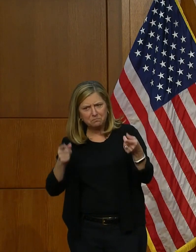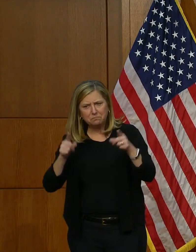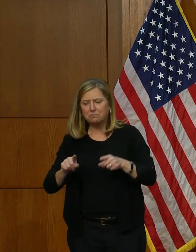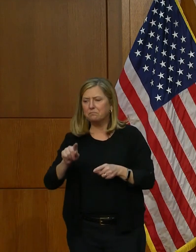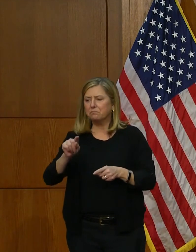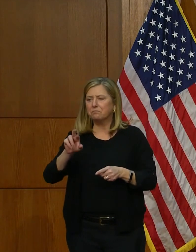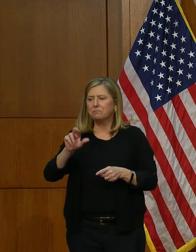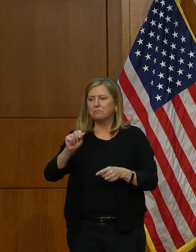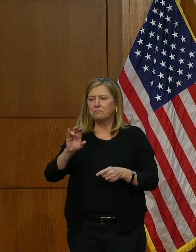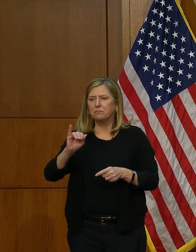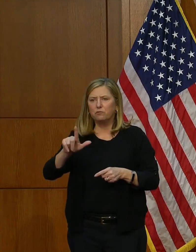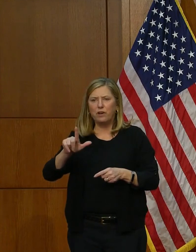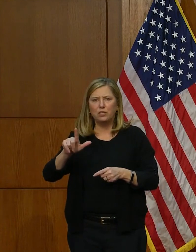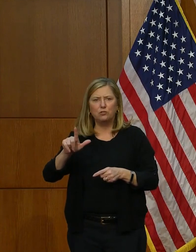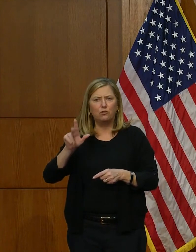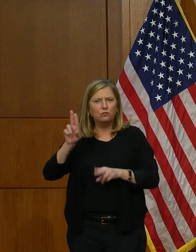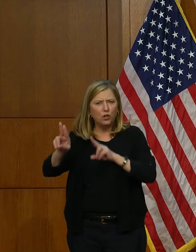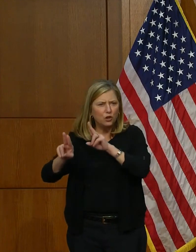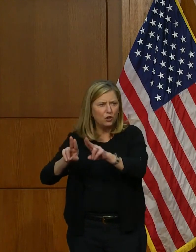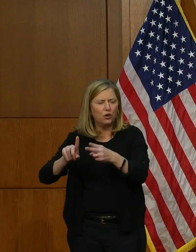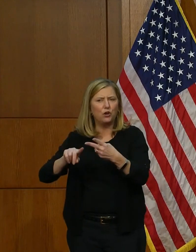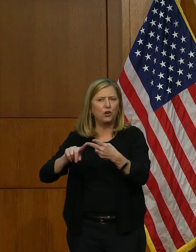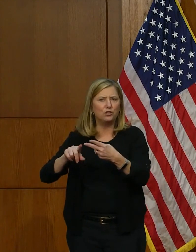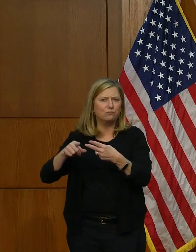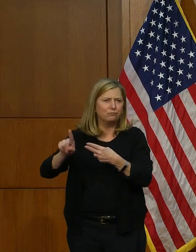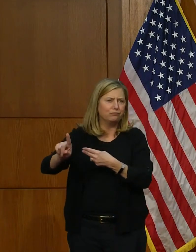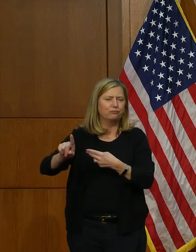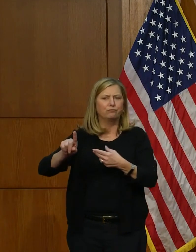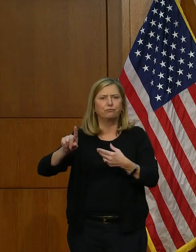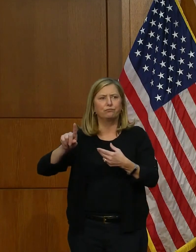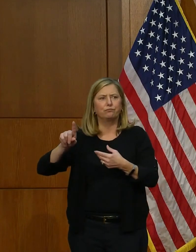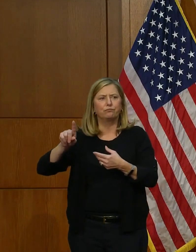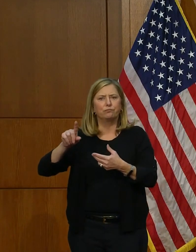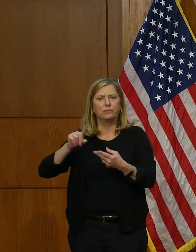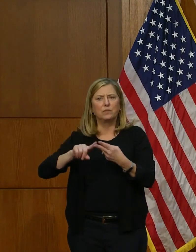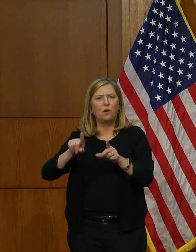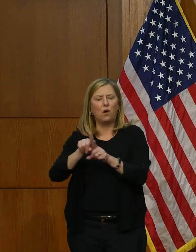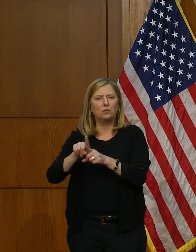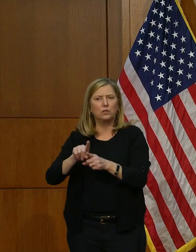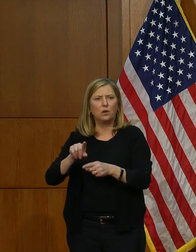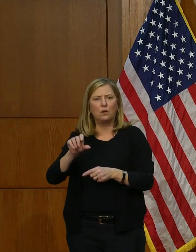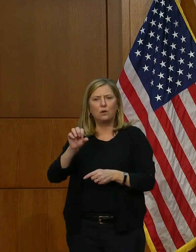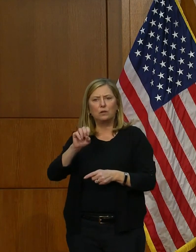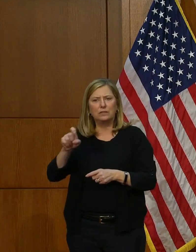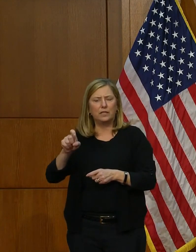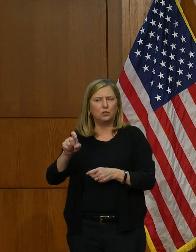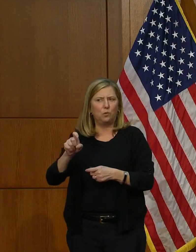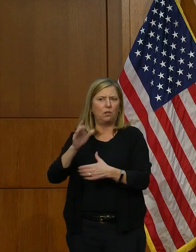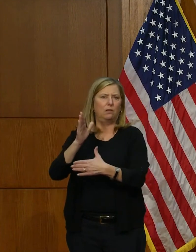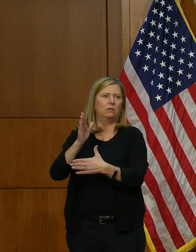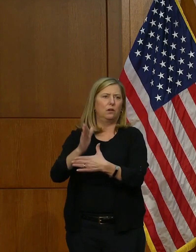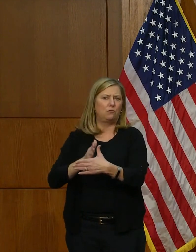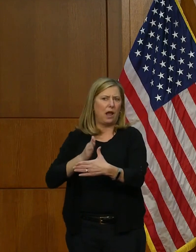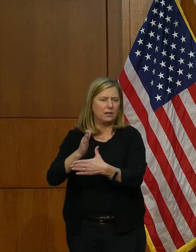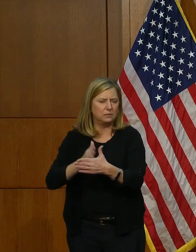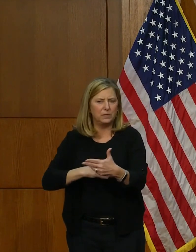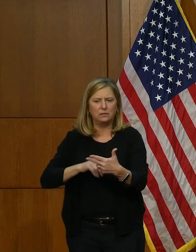INSTANCES OF. RACIAL SLURS AND